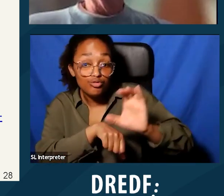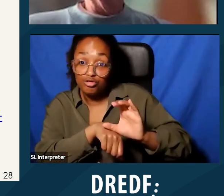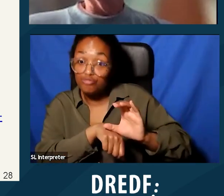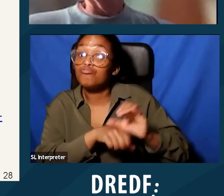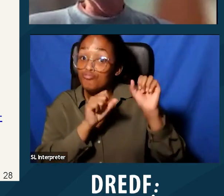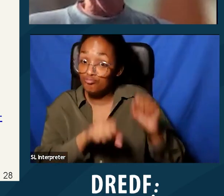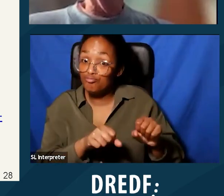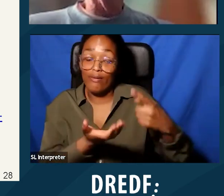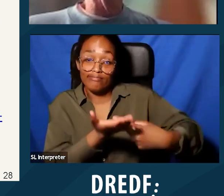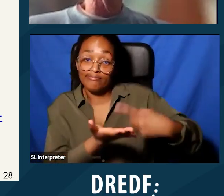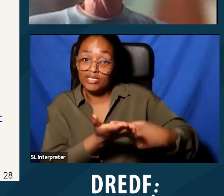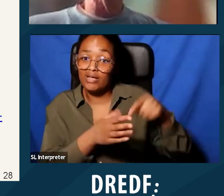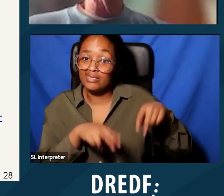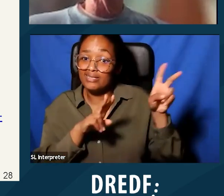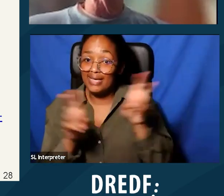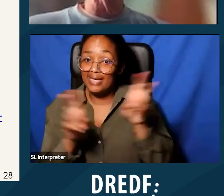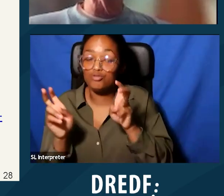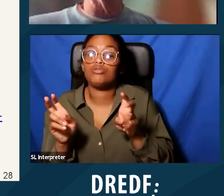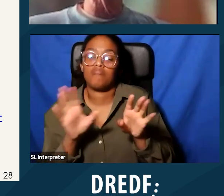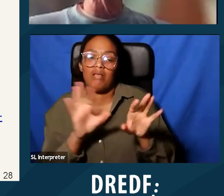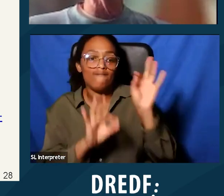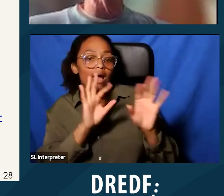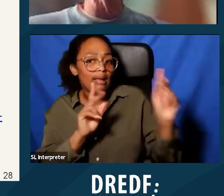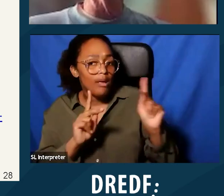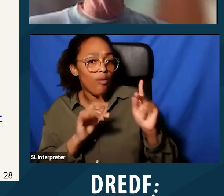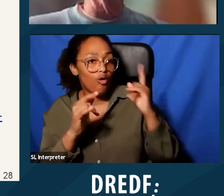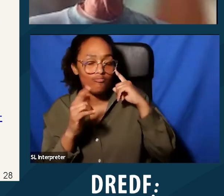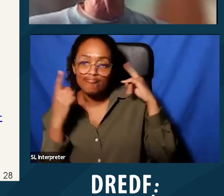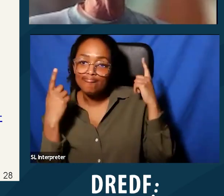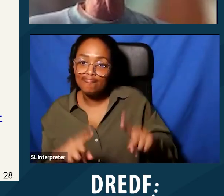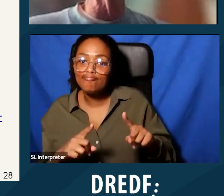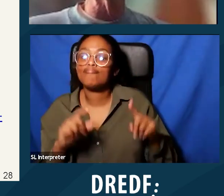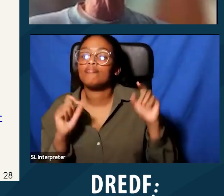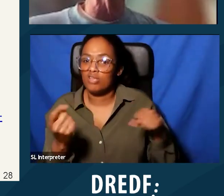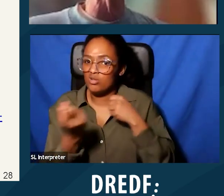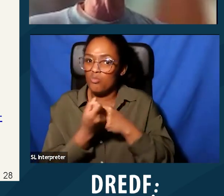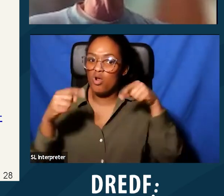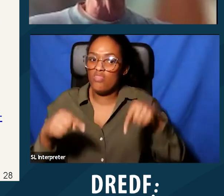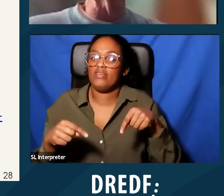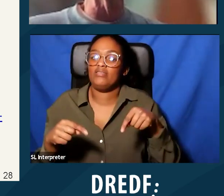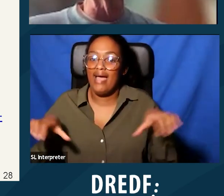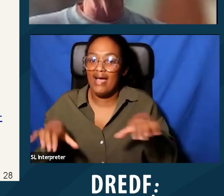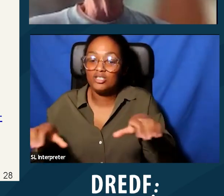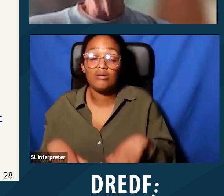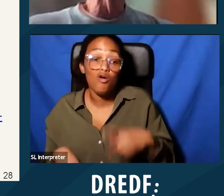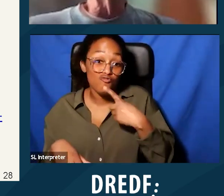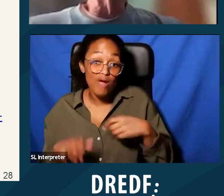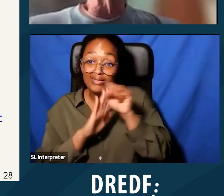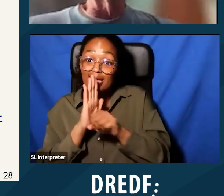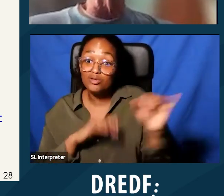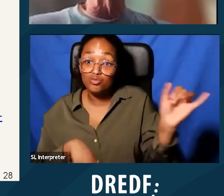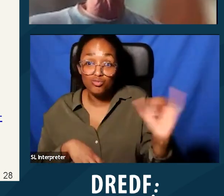these issues and finding like‑minded people. Keep in mind that even in us red states, like Kansas,